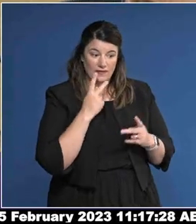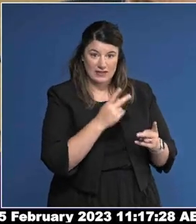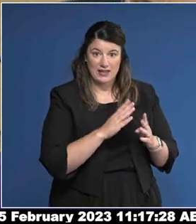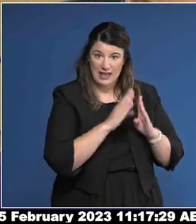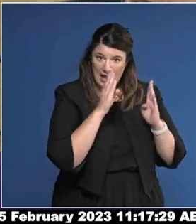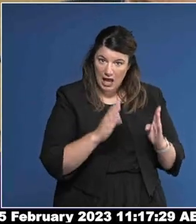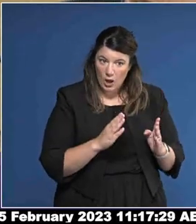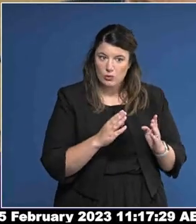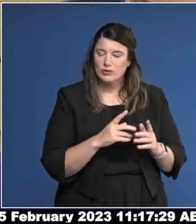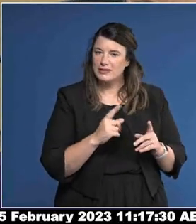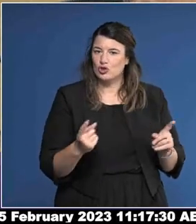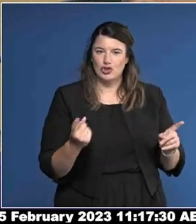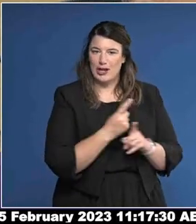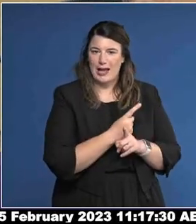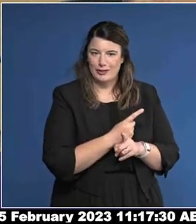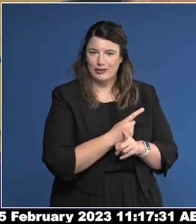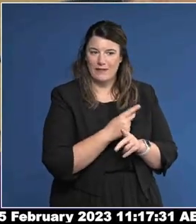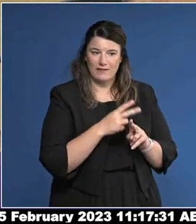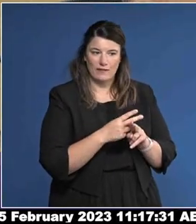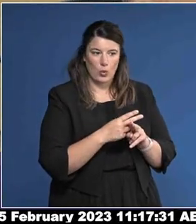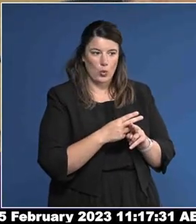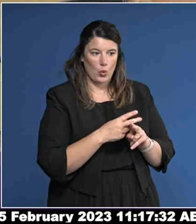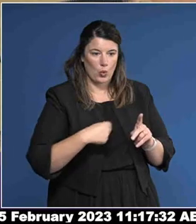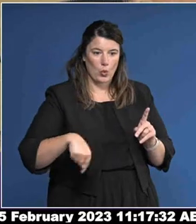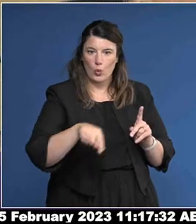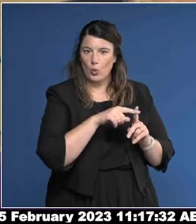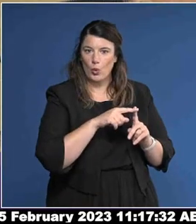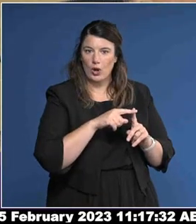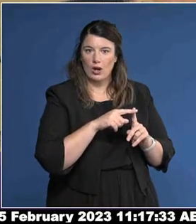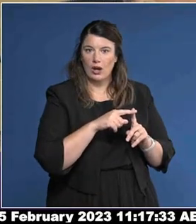change in terms of the visibility of the regional managers.